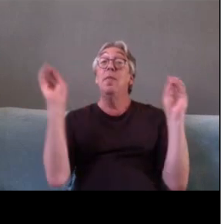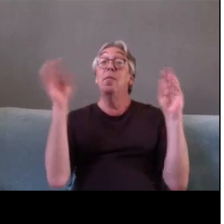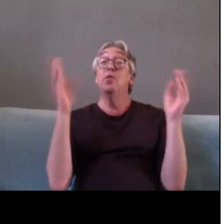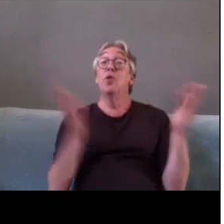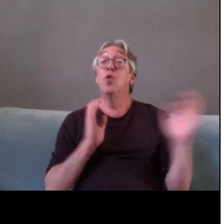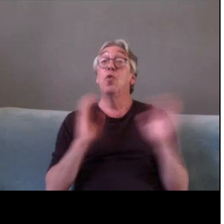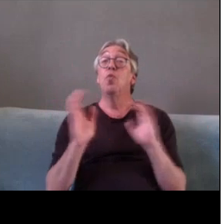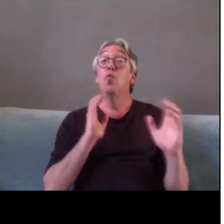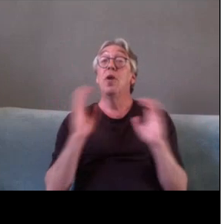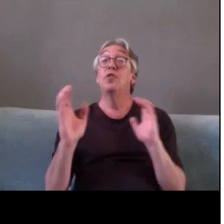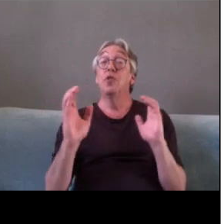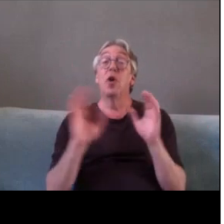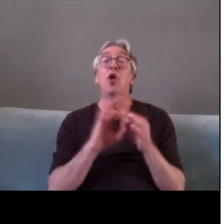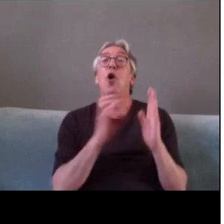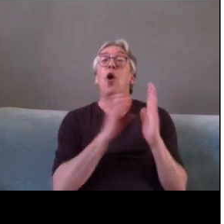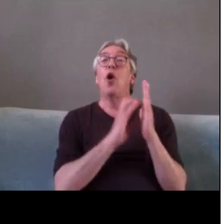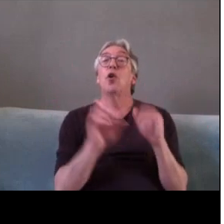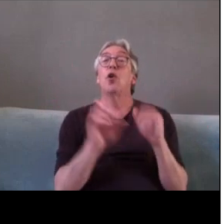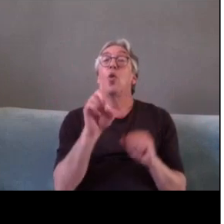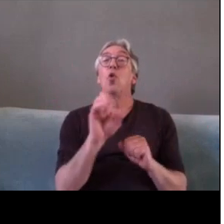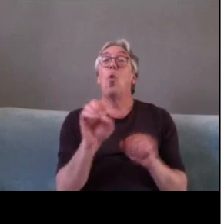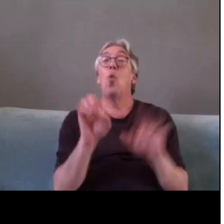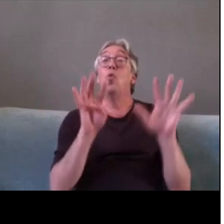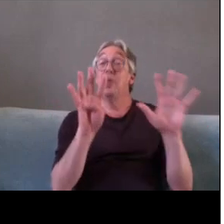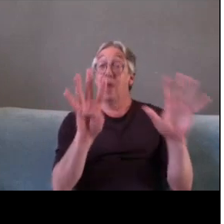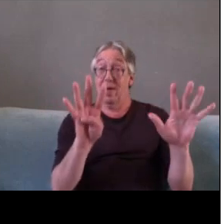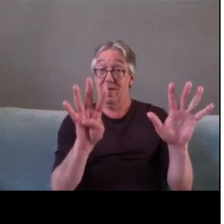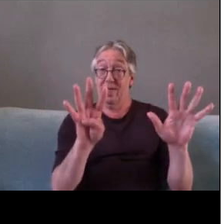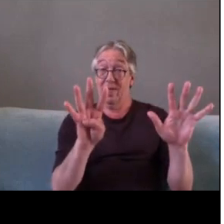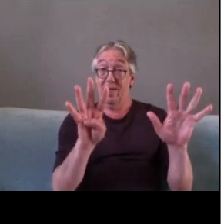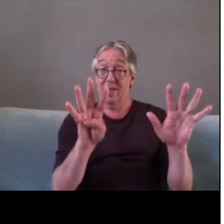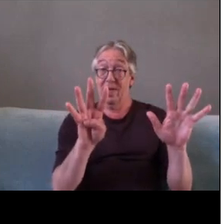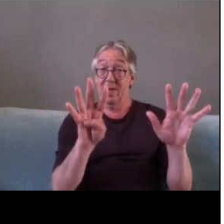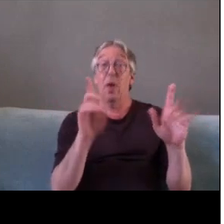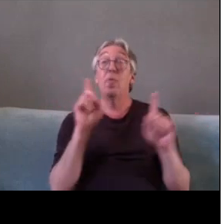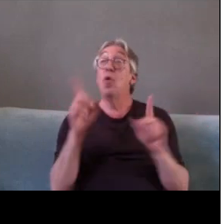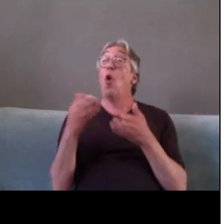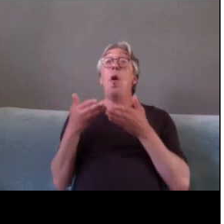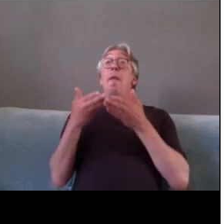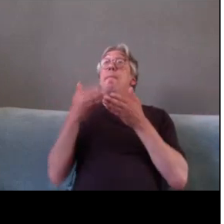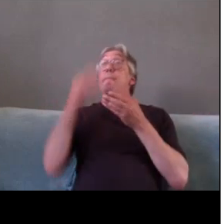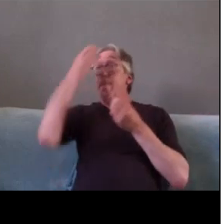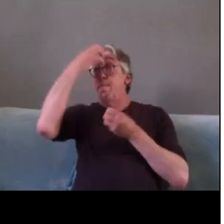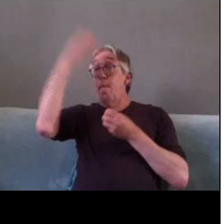It' s Article 109, and also about public warnings Article 110.